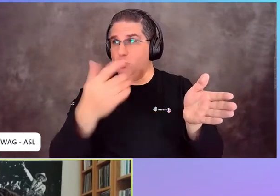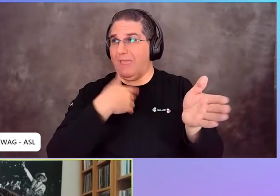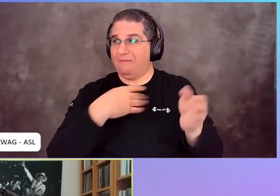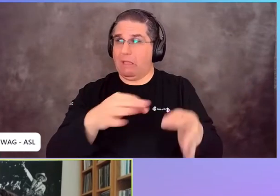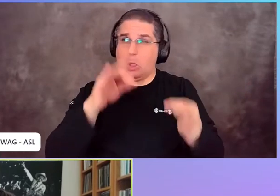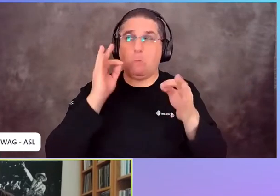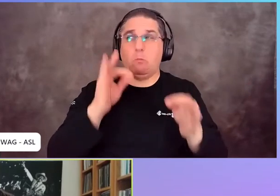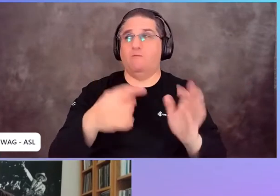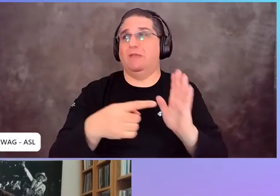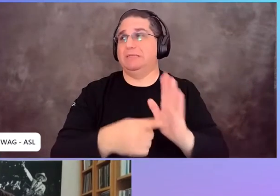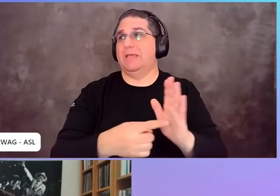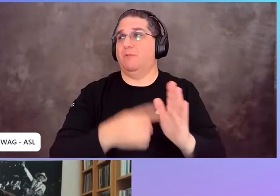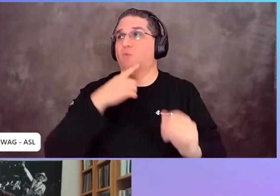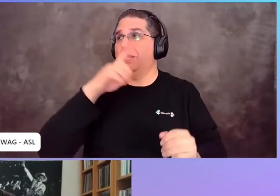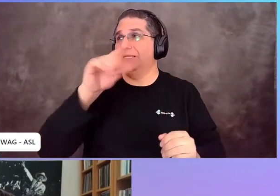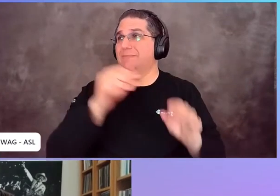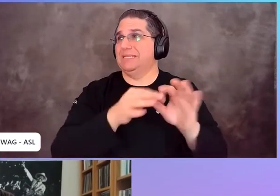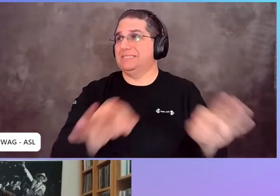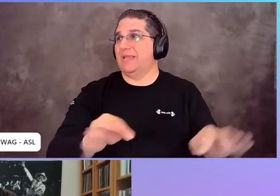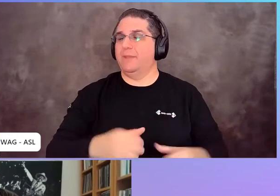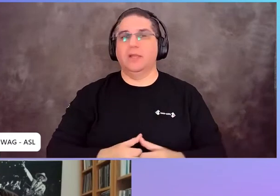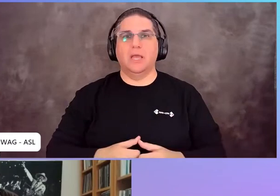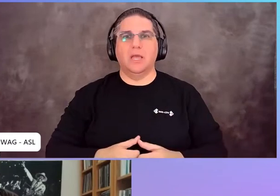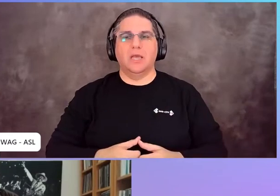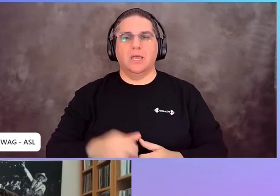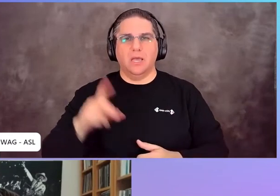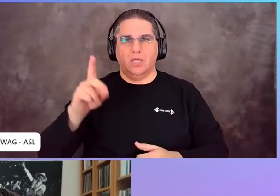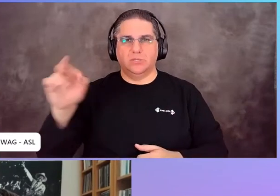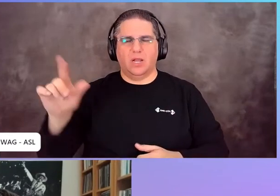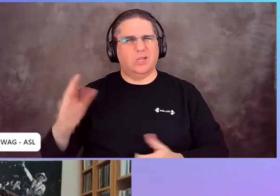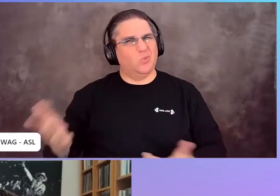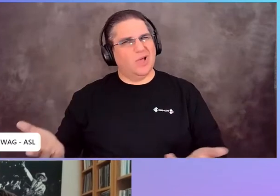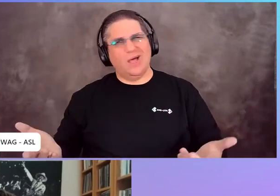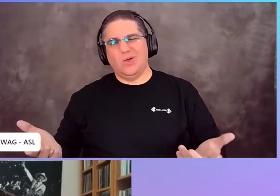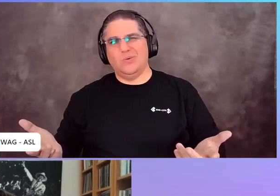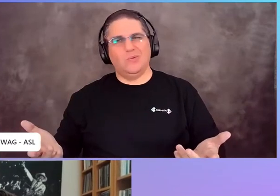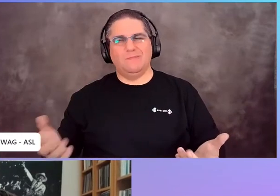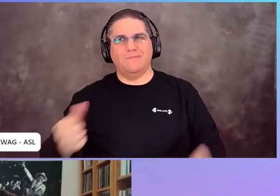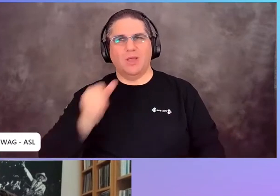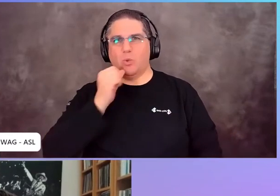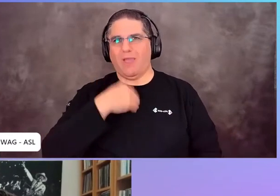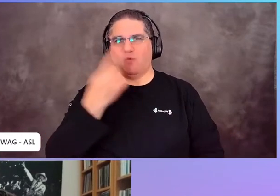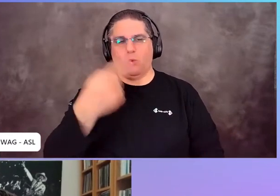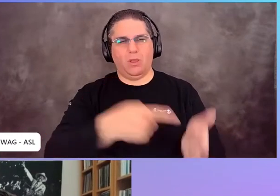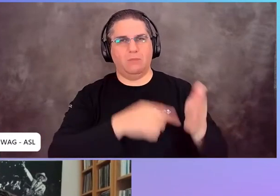lot of people already asking if you have, for an outstanding statement. You